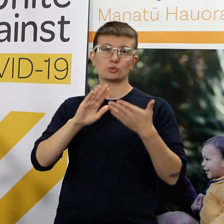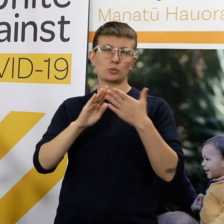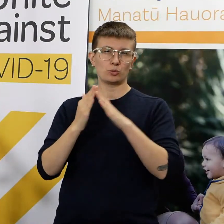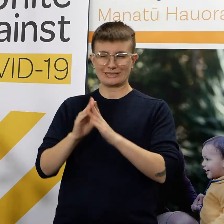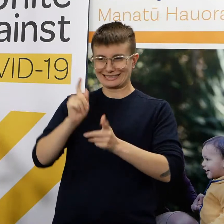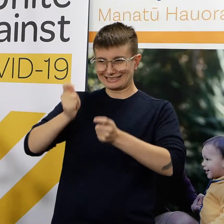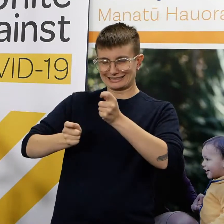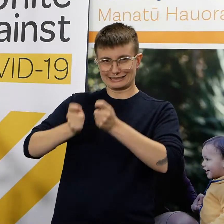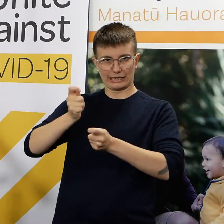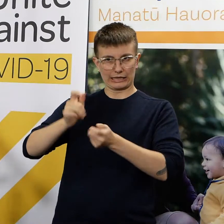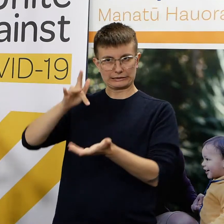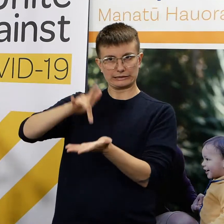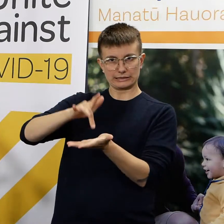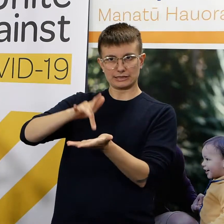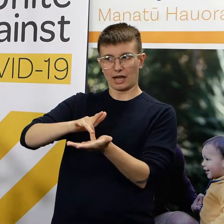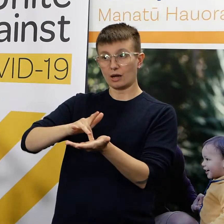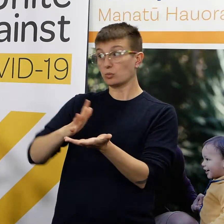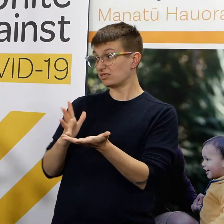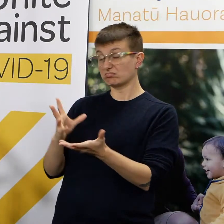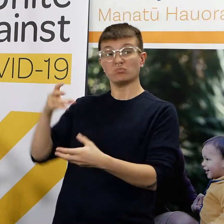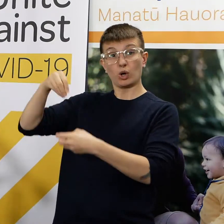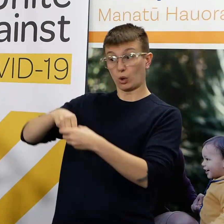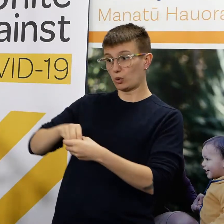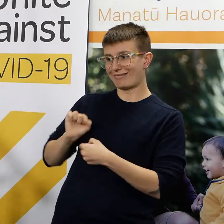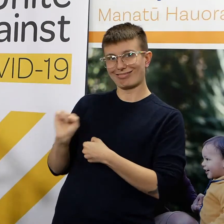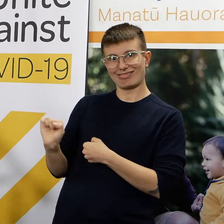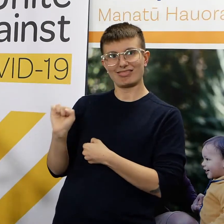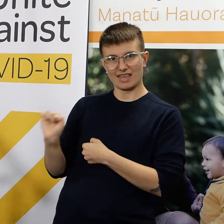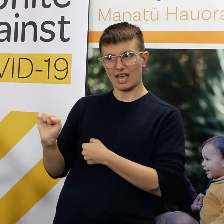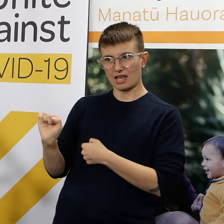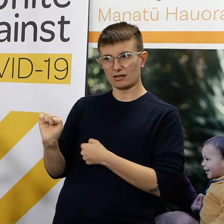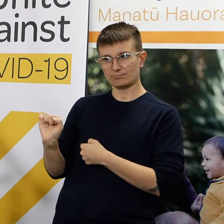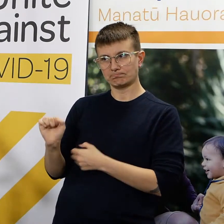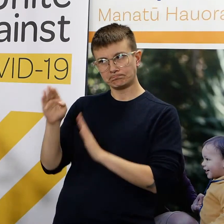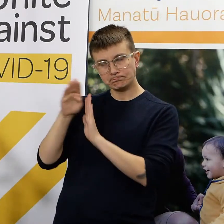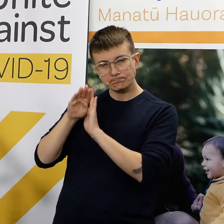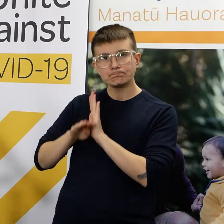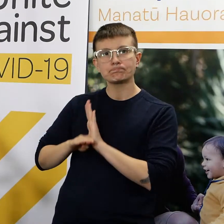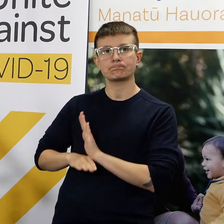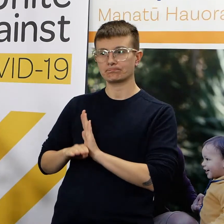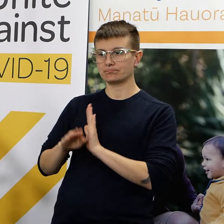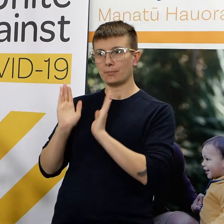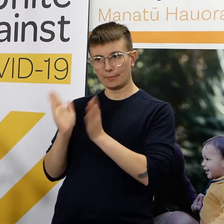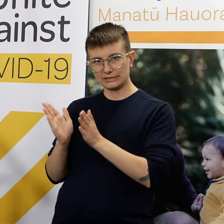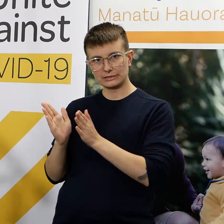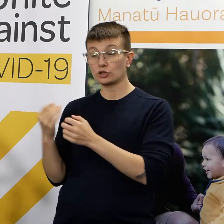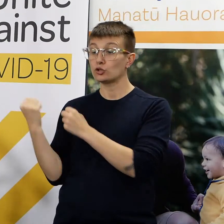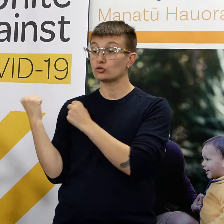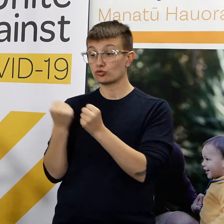I should say that that was one of the drive-thru centers here, and that of course those doing the swabbing